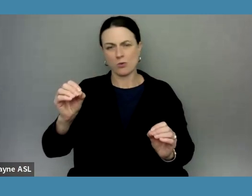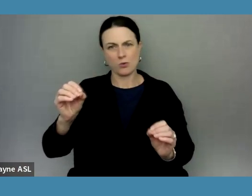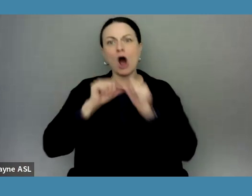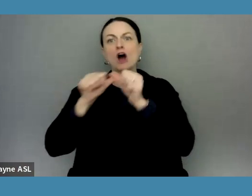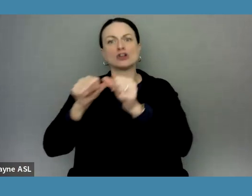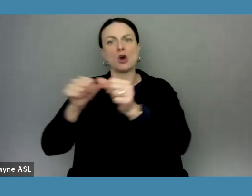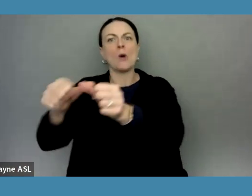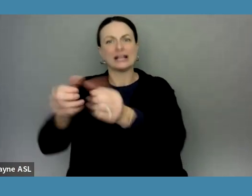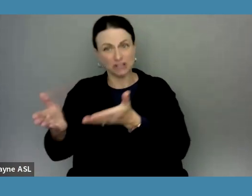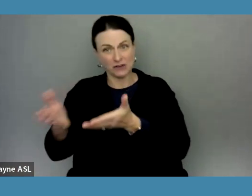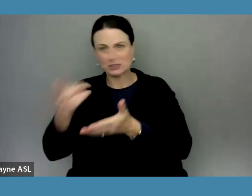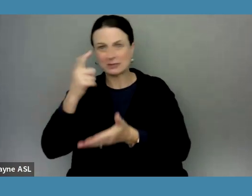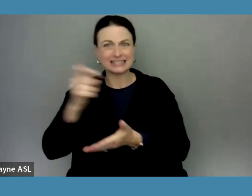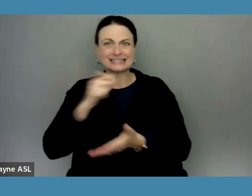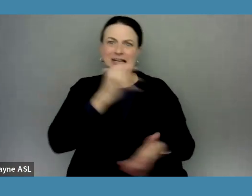because they never actually received them.